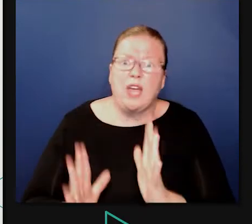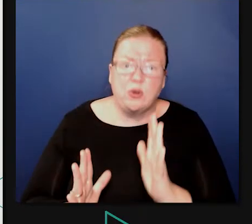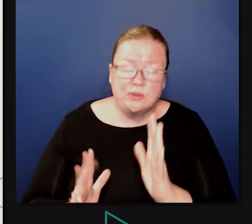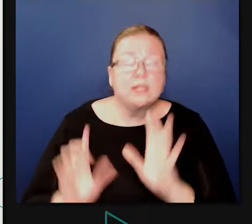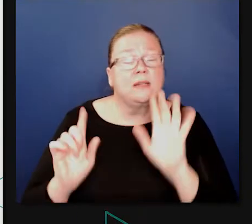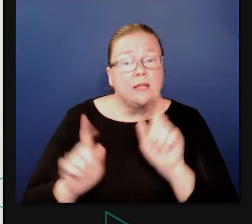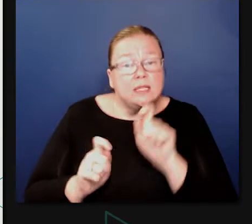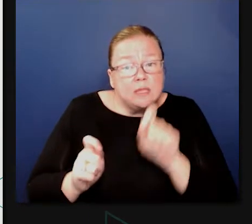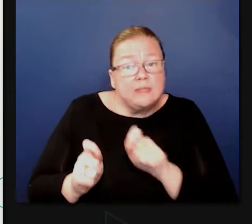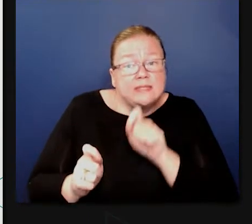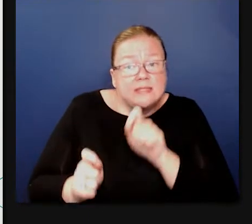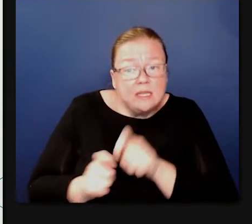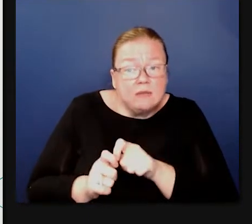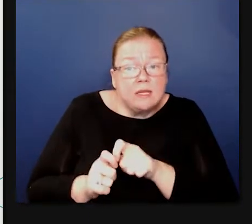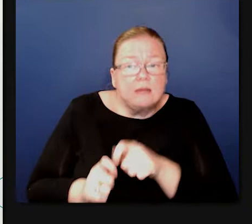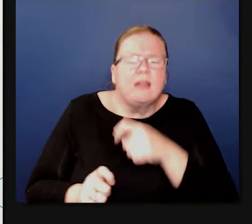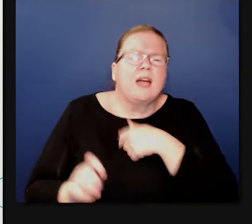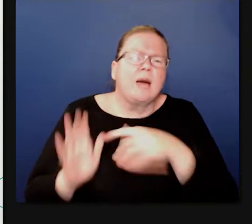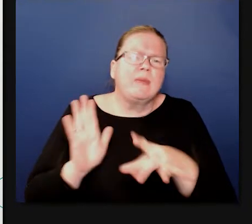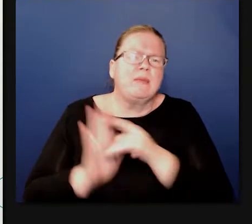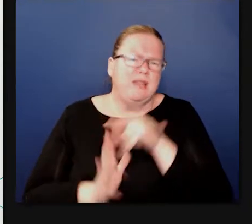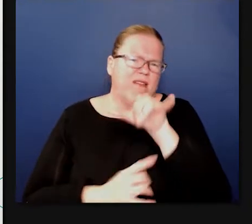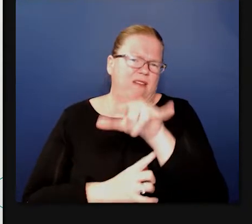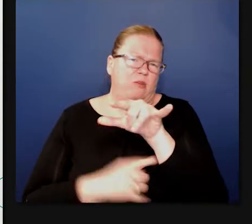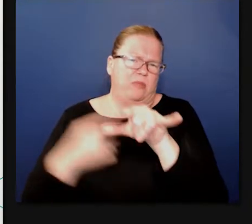and specifically I'm going to go and select an aircraft now.